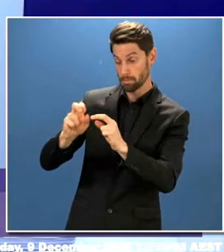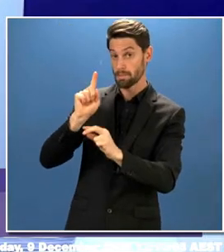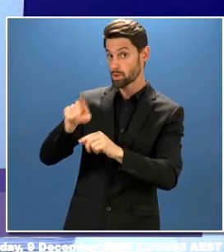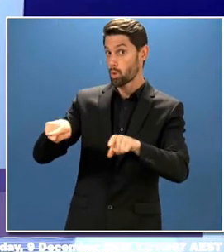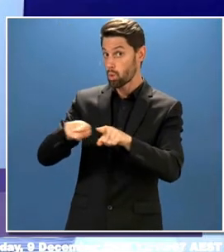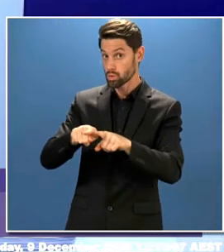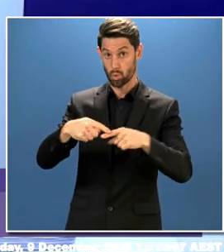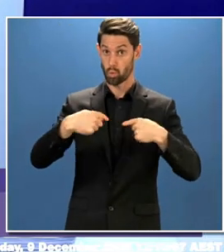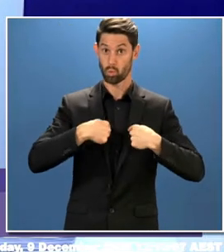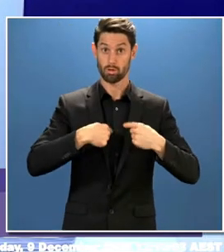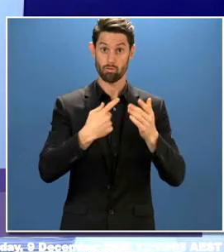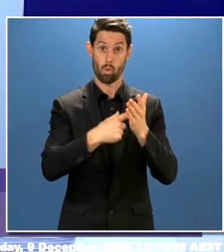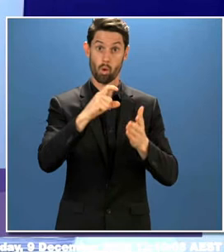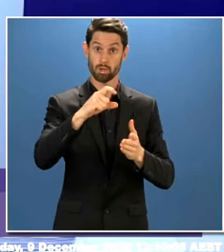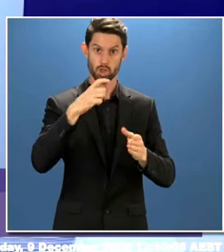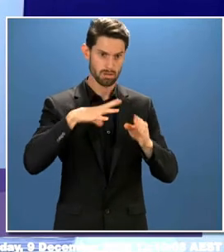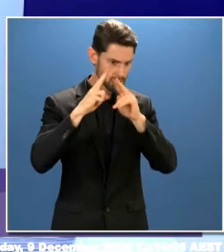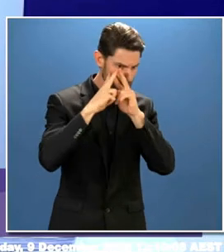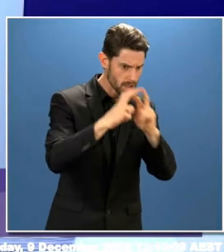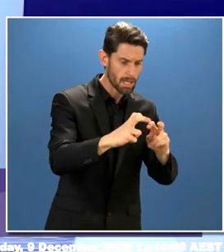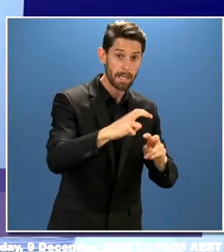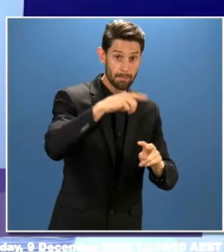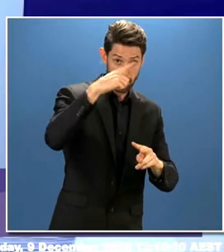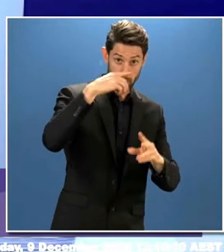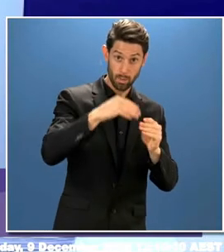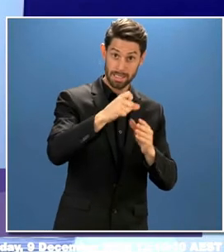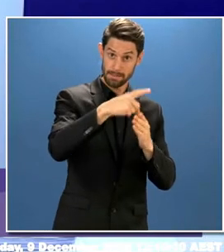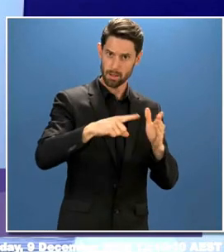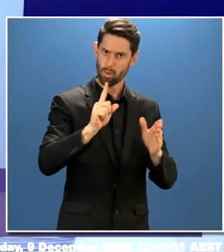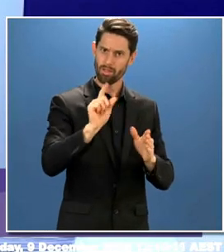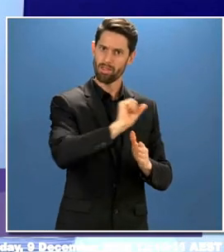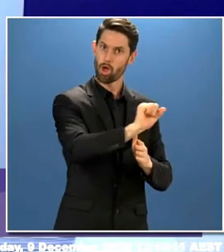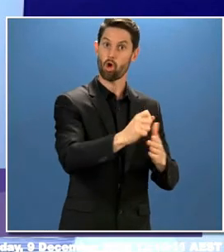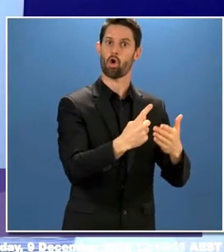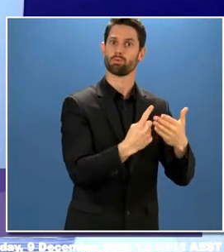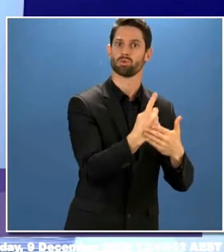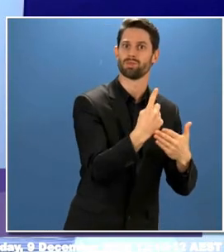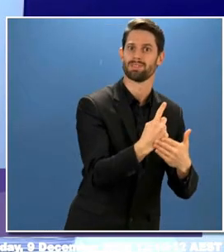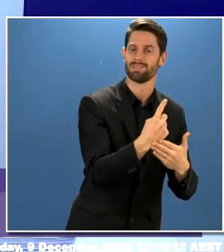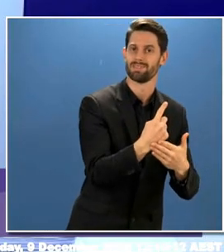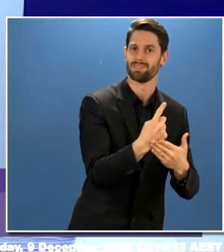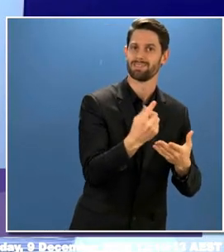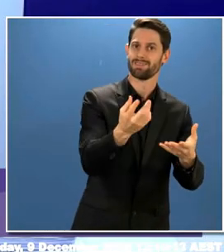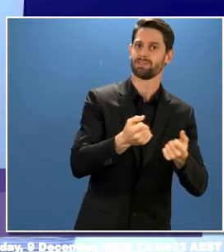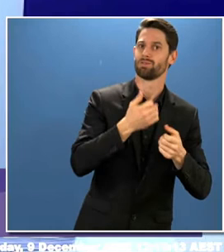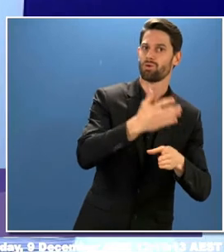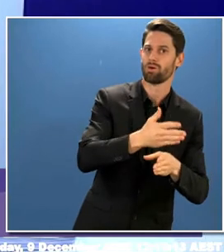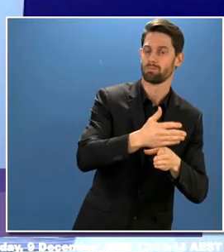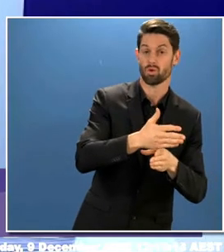the opportunities that are available for people with disability, and your evidence has allowed us to do exactly that.